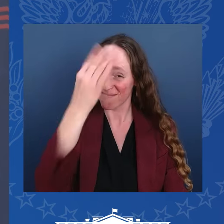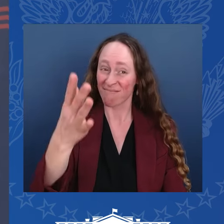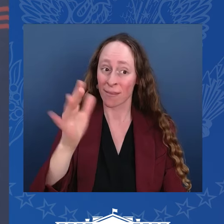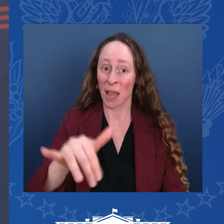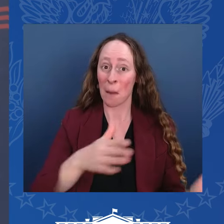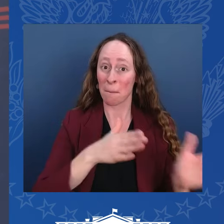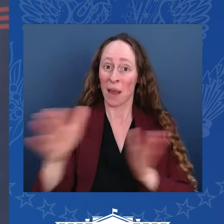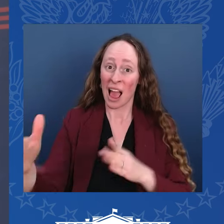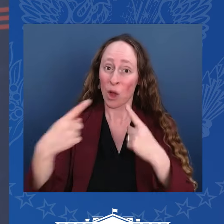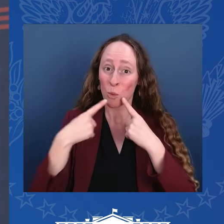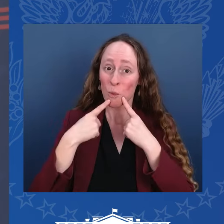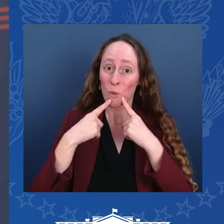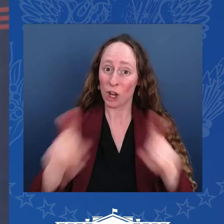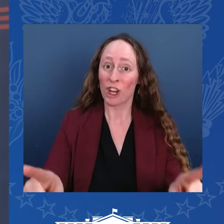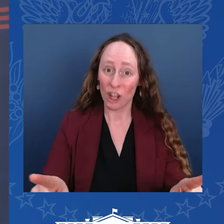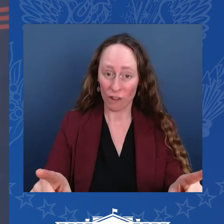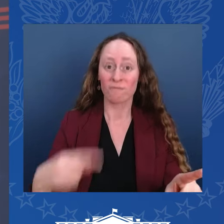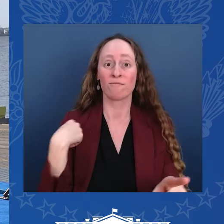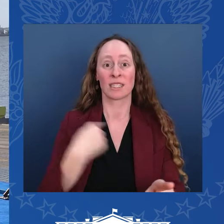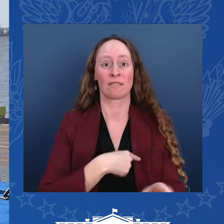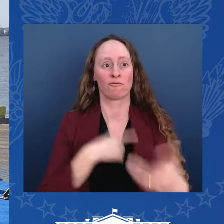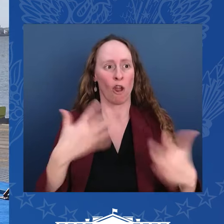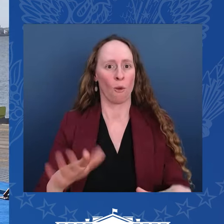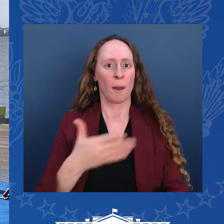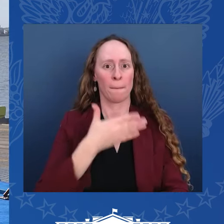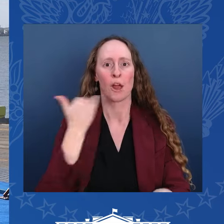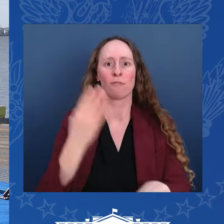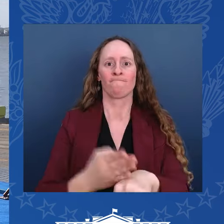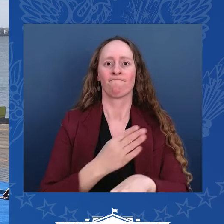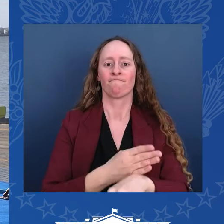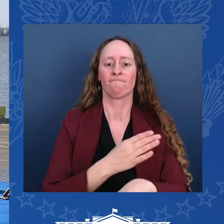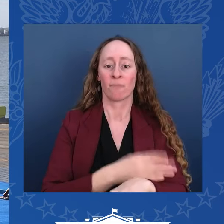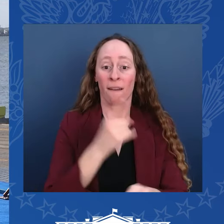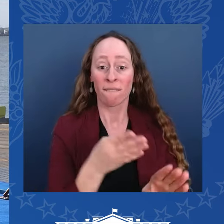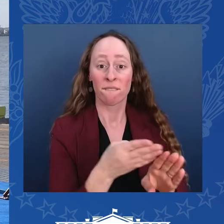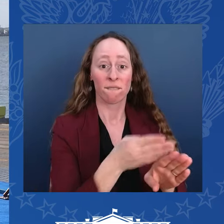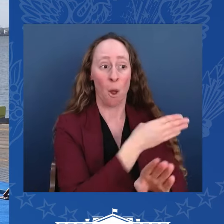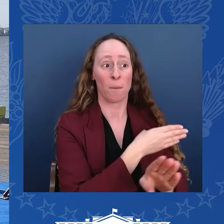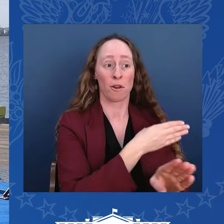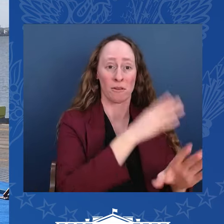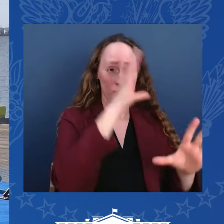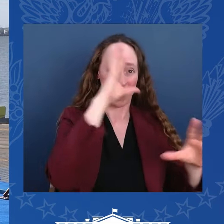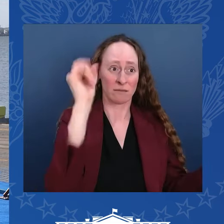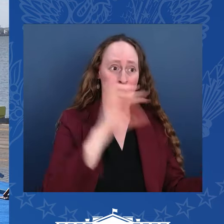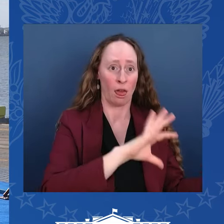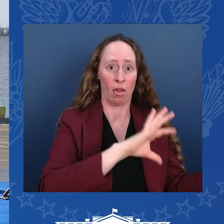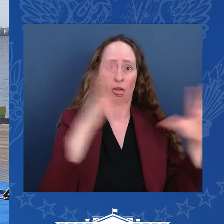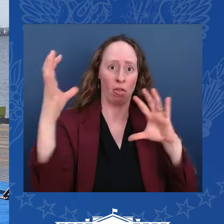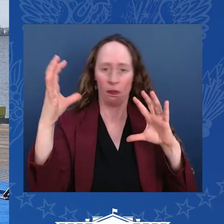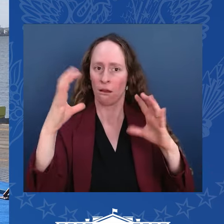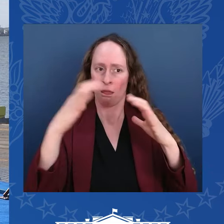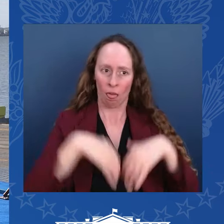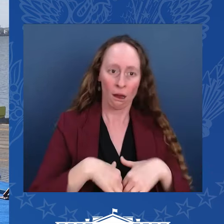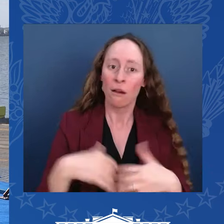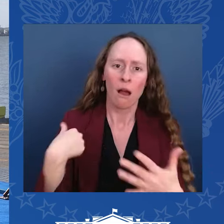we inherited from my predecessor. Example, my American rescue plan, which is not a single Republican,